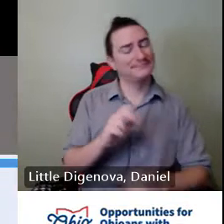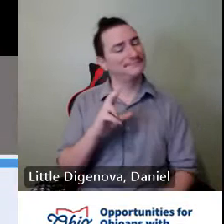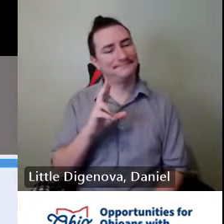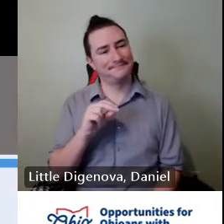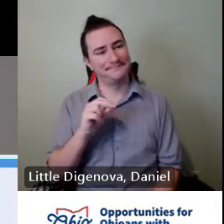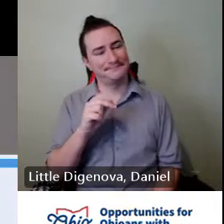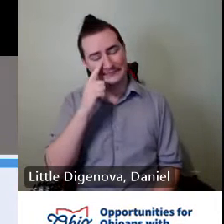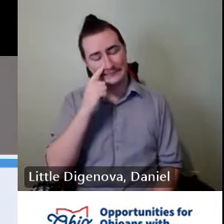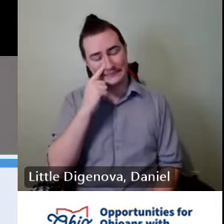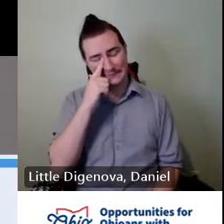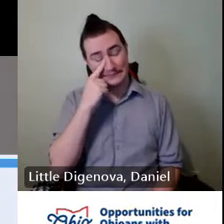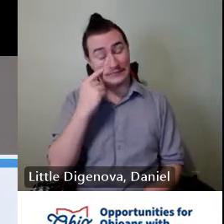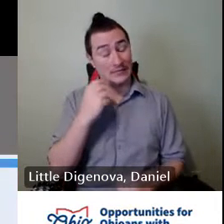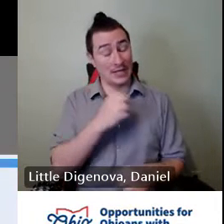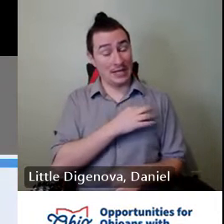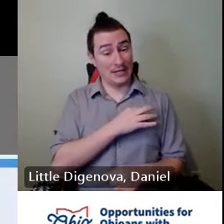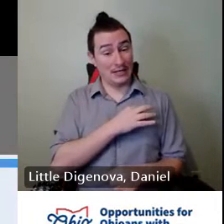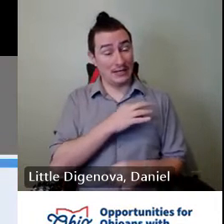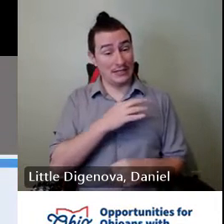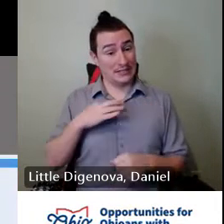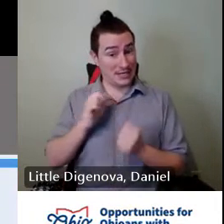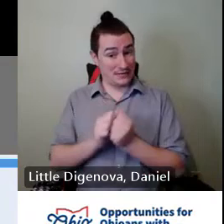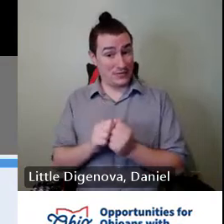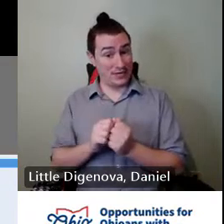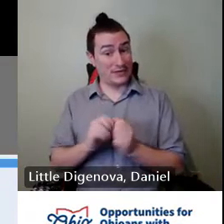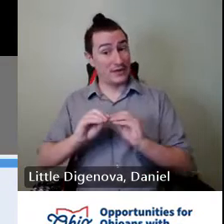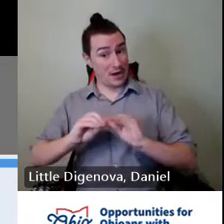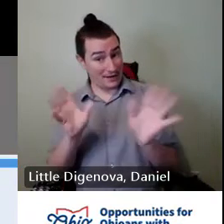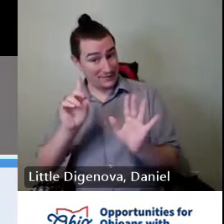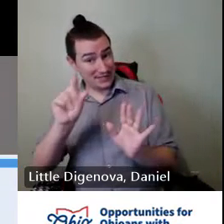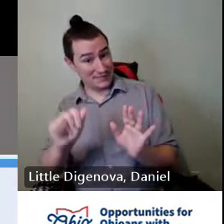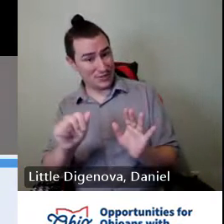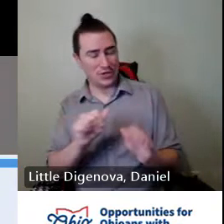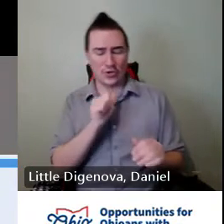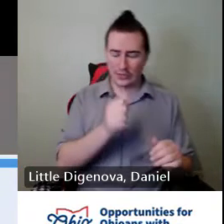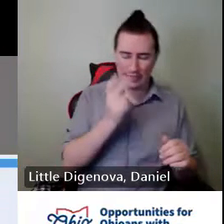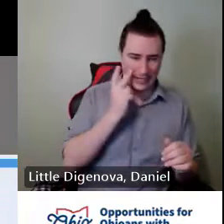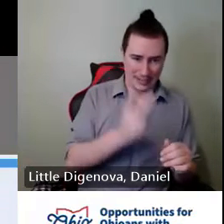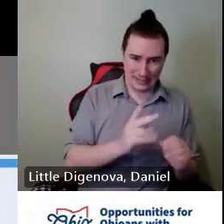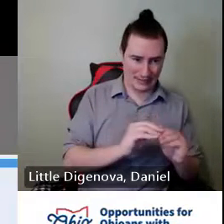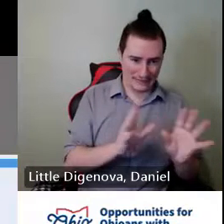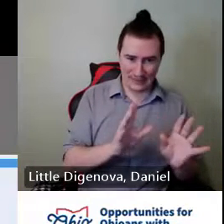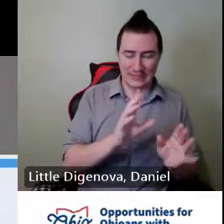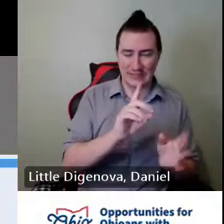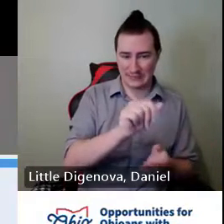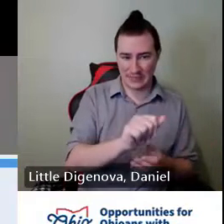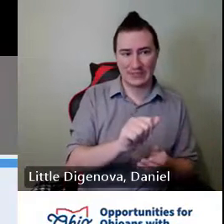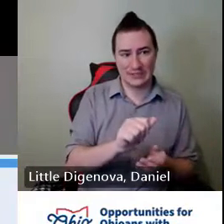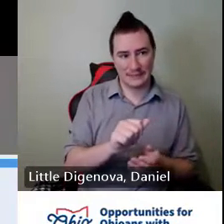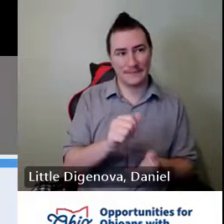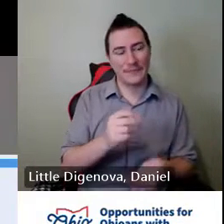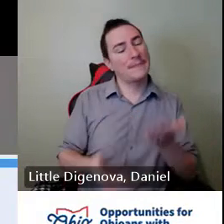apparent or invisible, may not necessarily experience limitations or barriers at work related to their disability. Or,